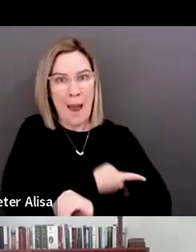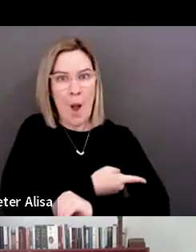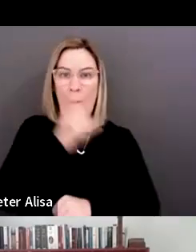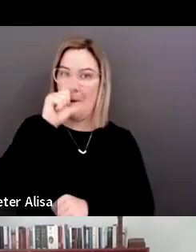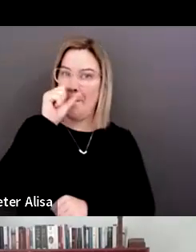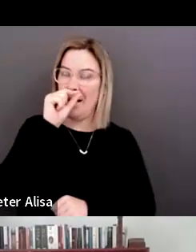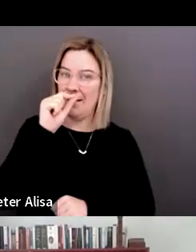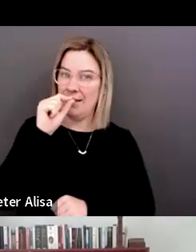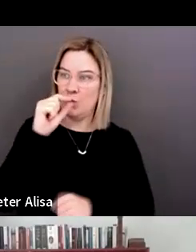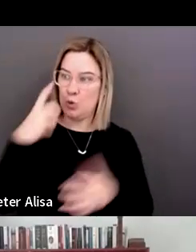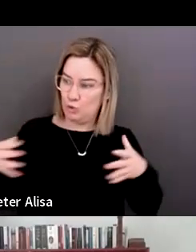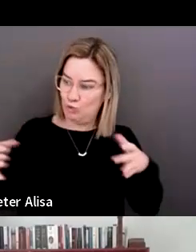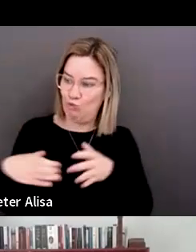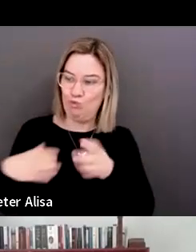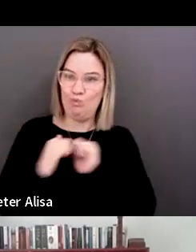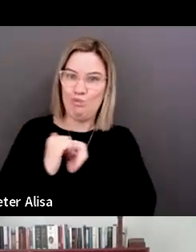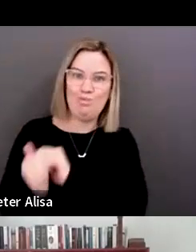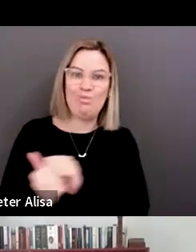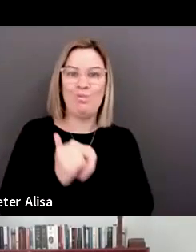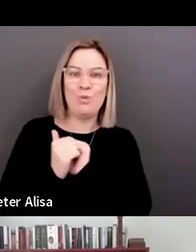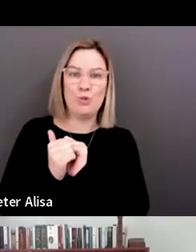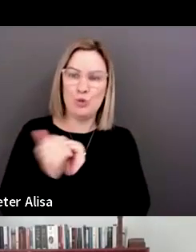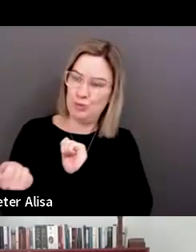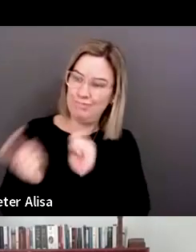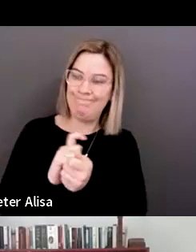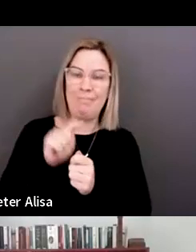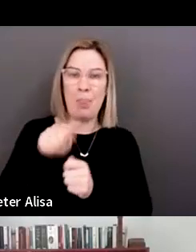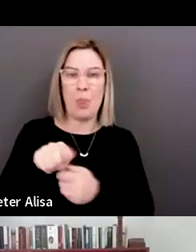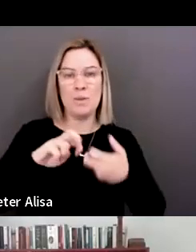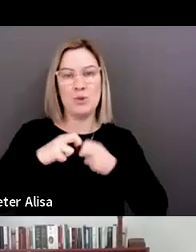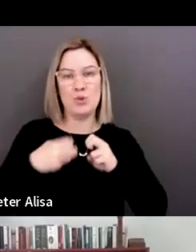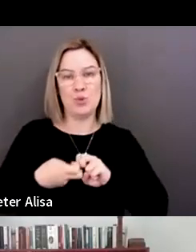Seated within the arts and cultural industry, we believe that we hold the